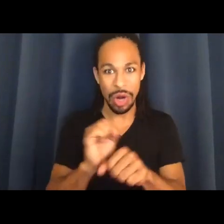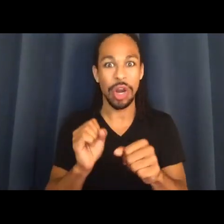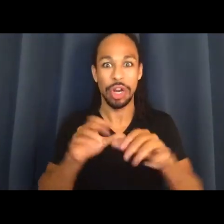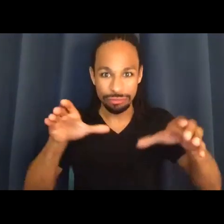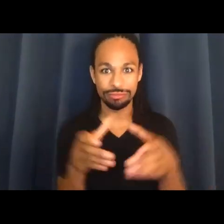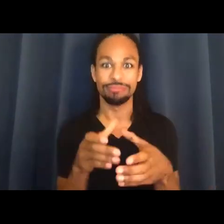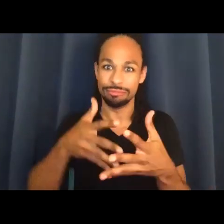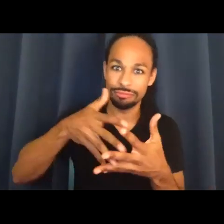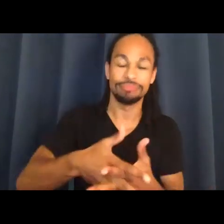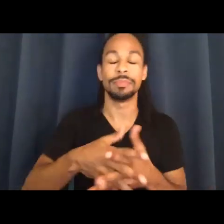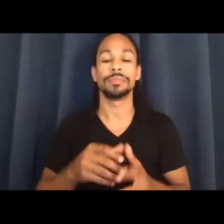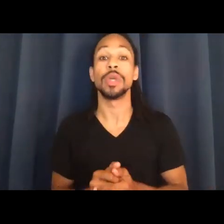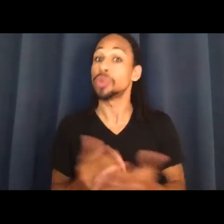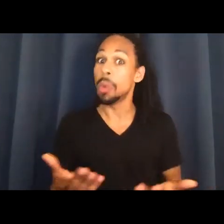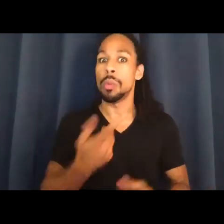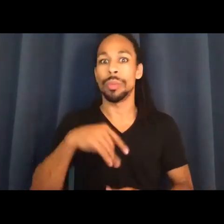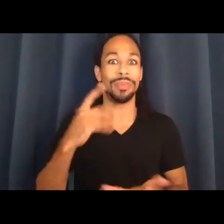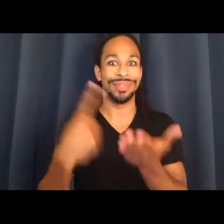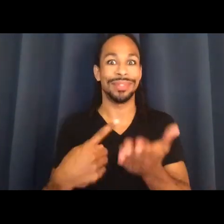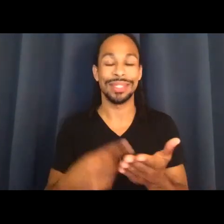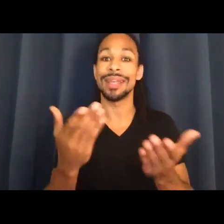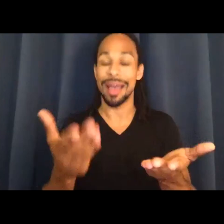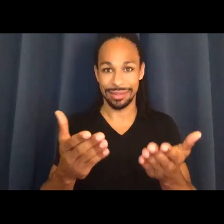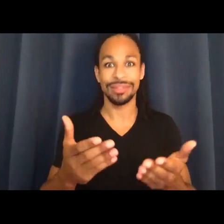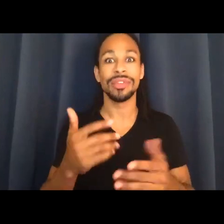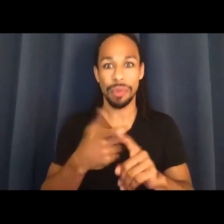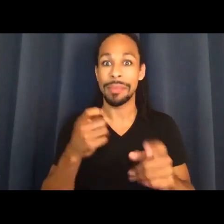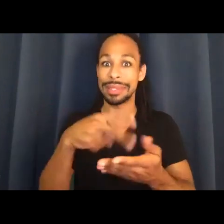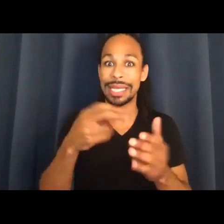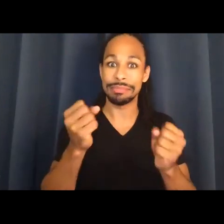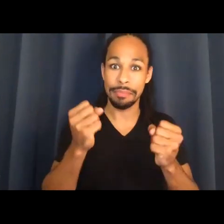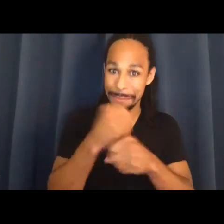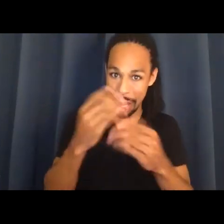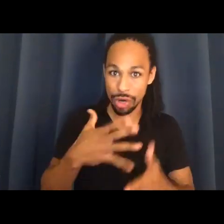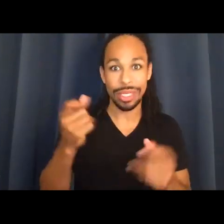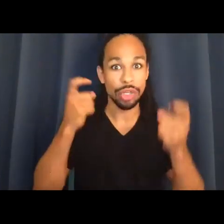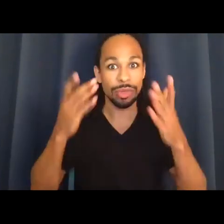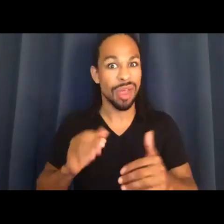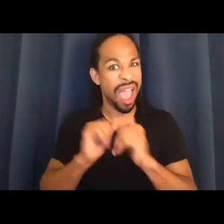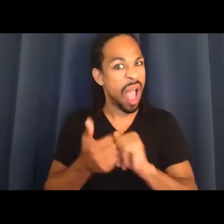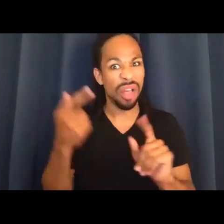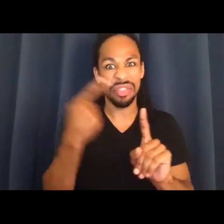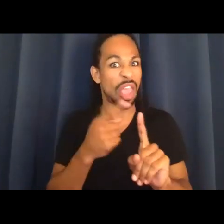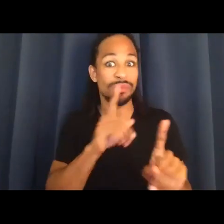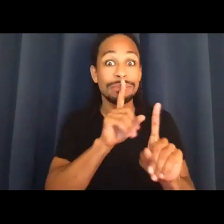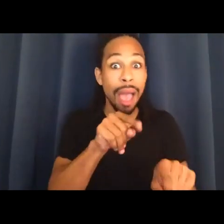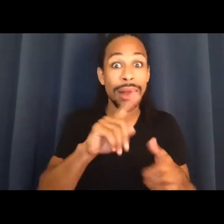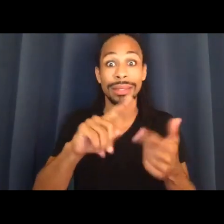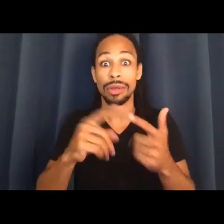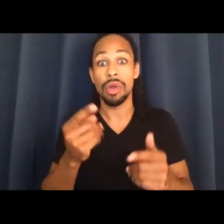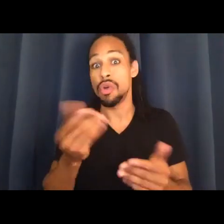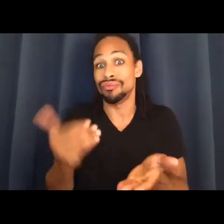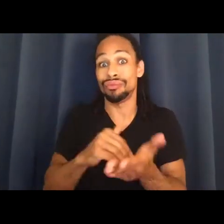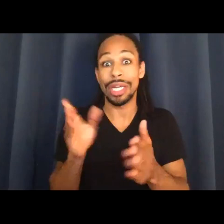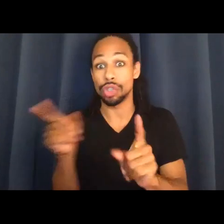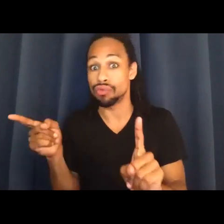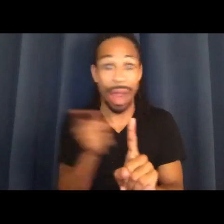How are they thinking about their practice, how are they responding or redirecting their operations, and how are art-workers, producers, agents et cetera,